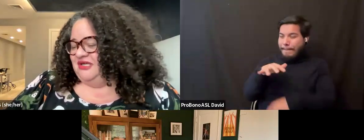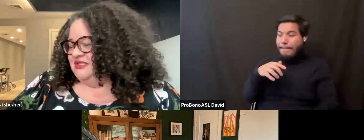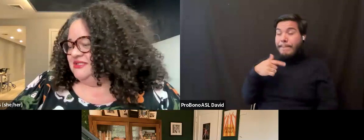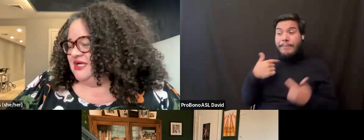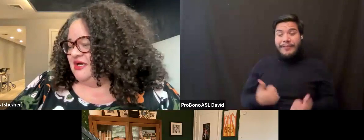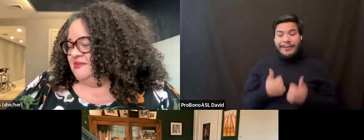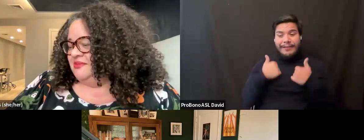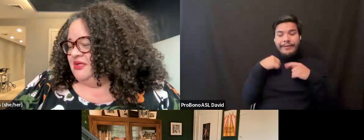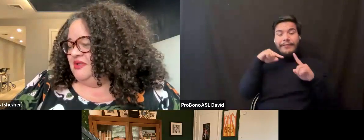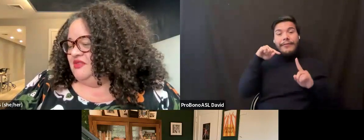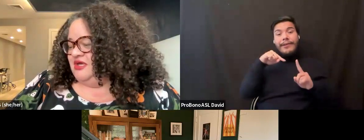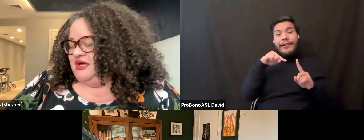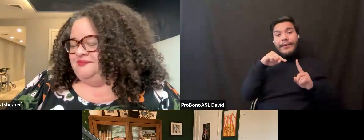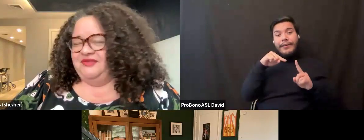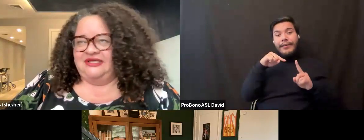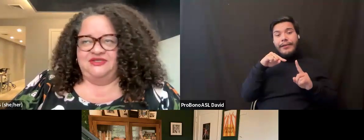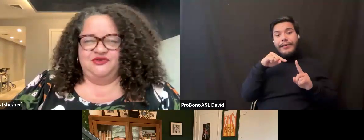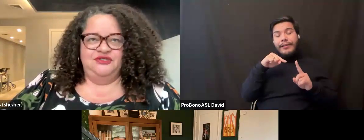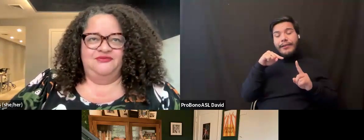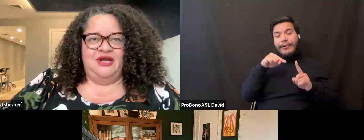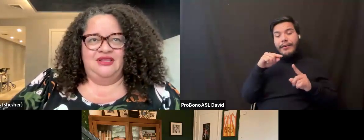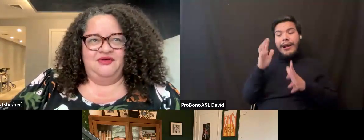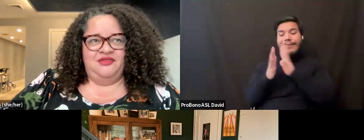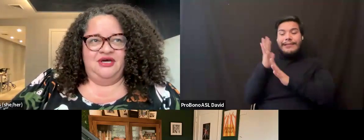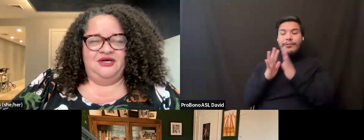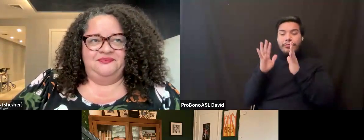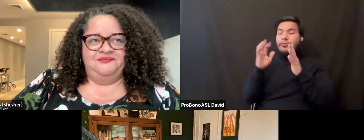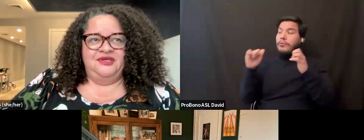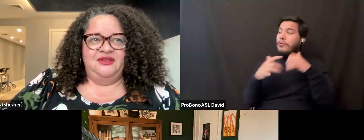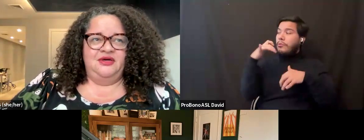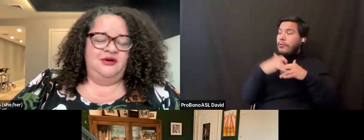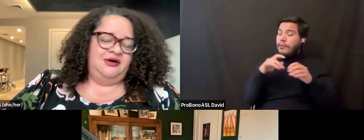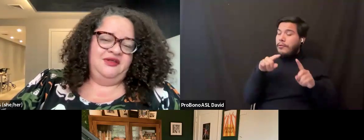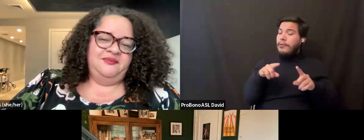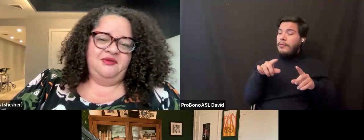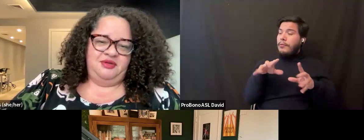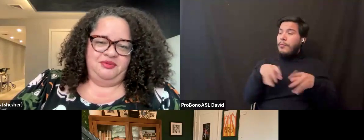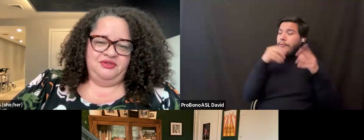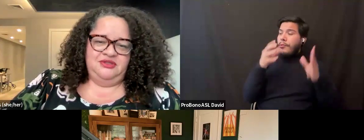is the ancestral folks of where I live are the O'odham people.